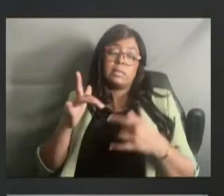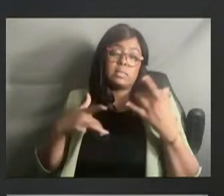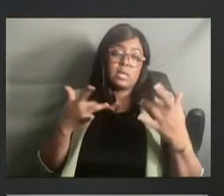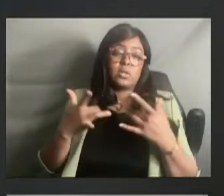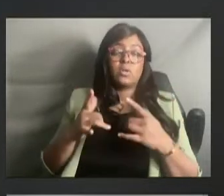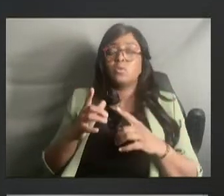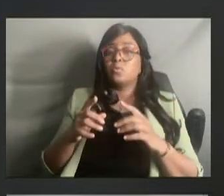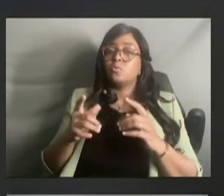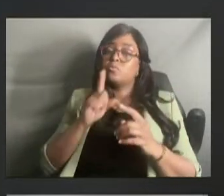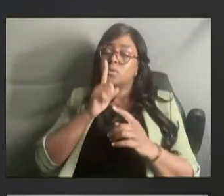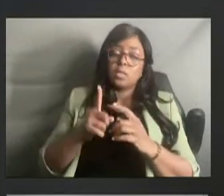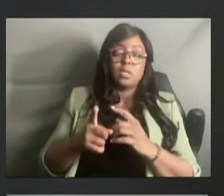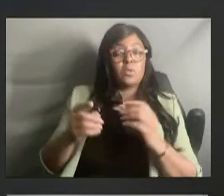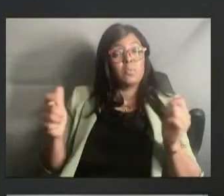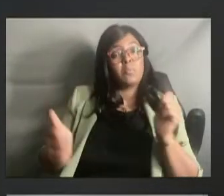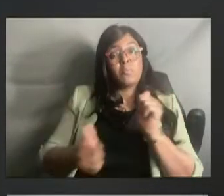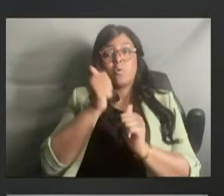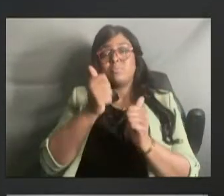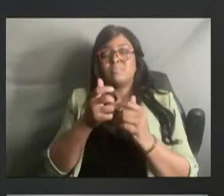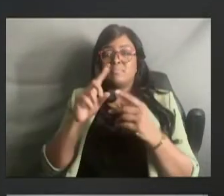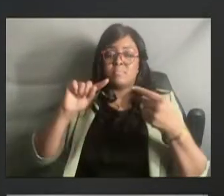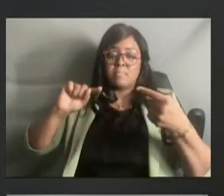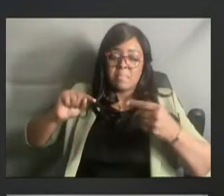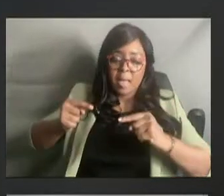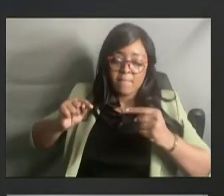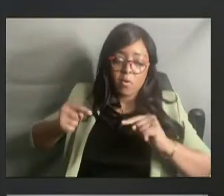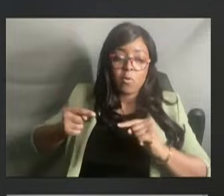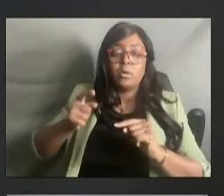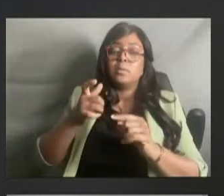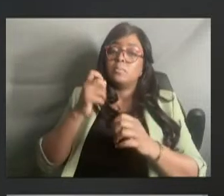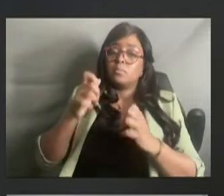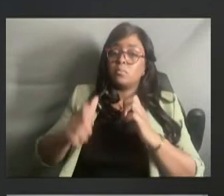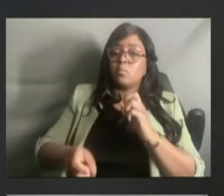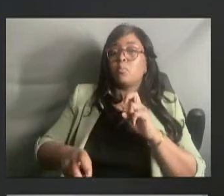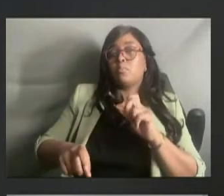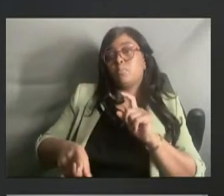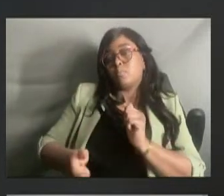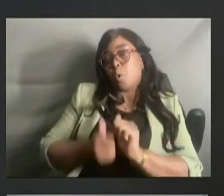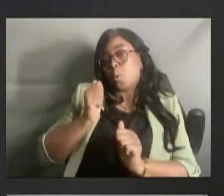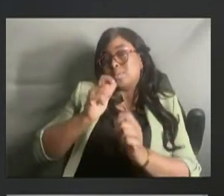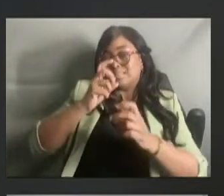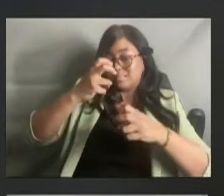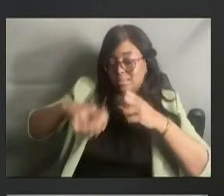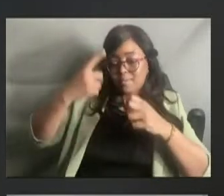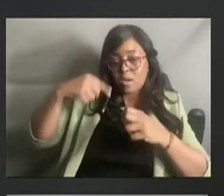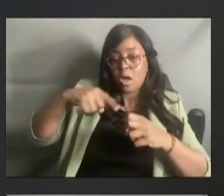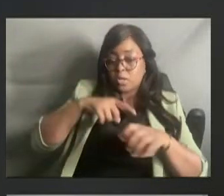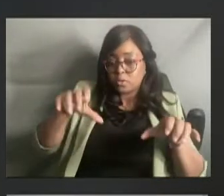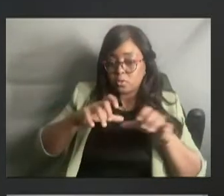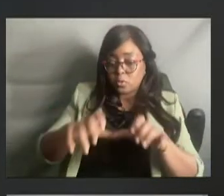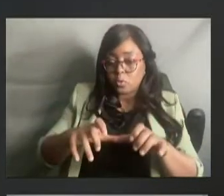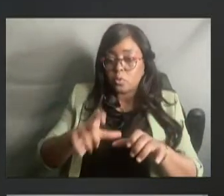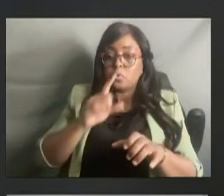the least exciting, arguably the